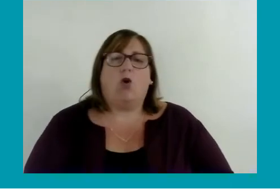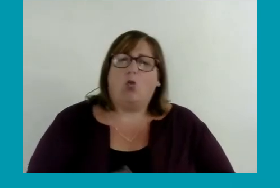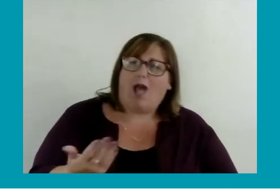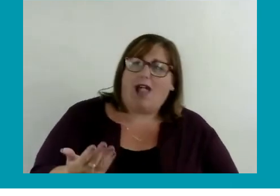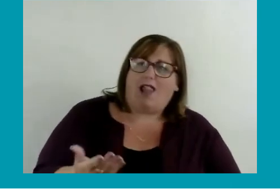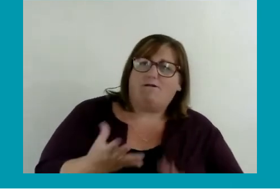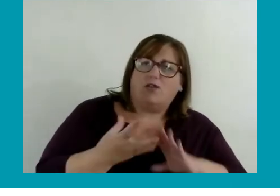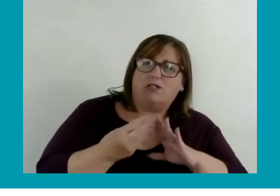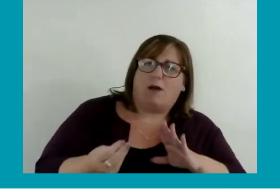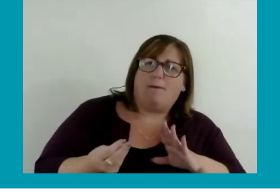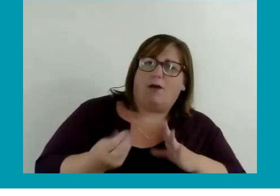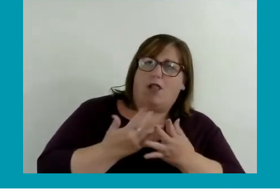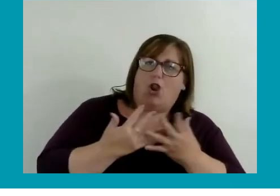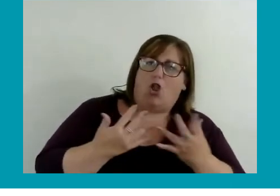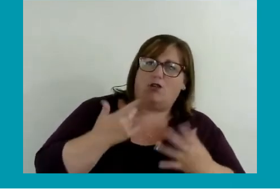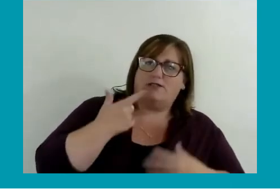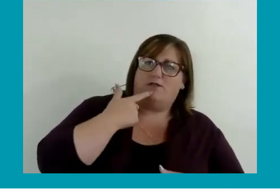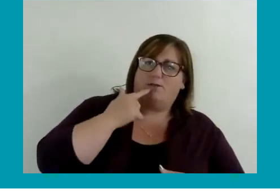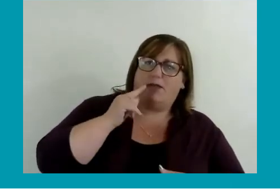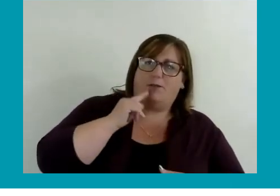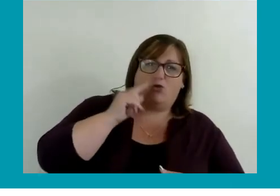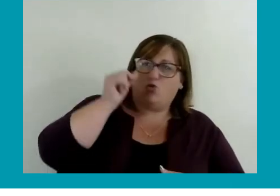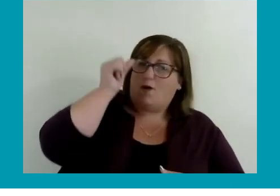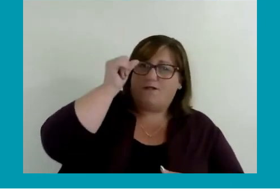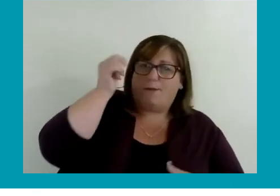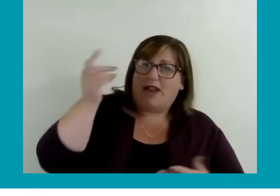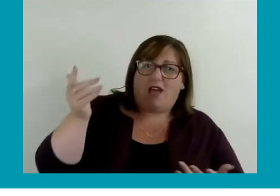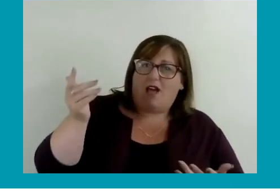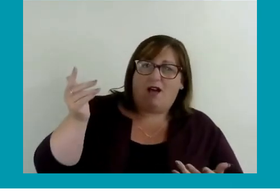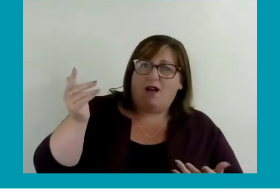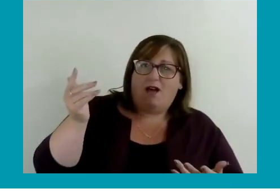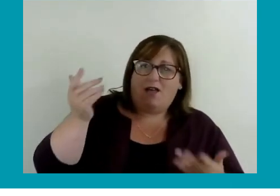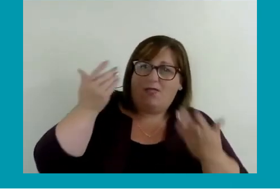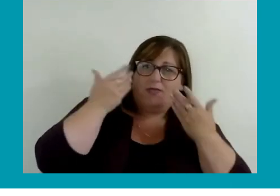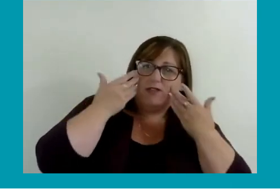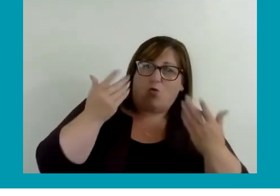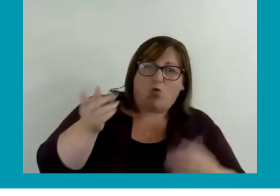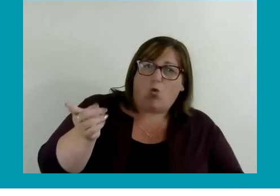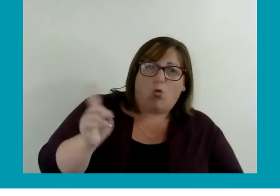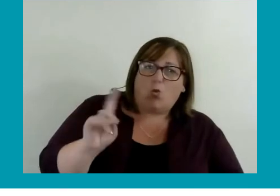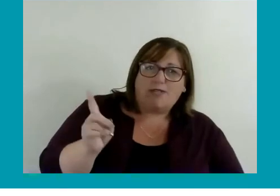a lot of our candidates are not familiar with what access to work is and how it